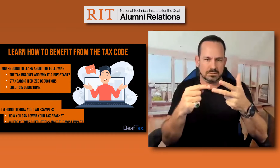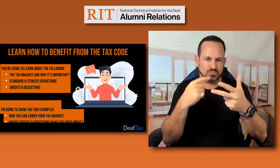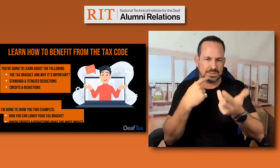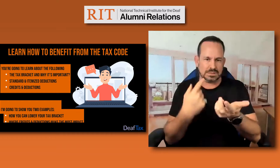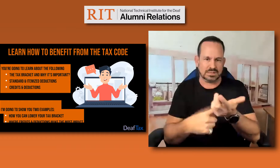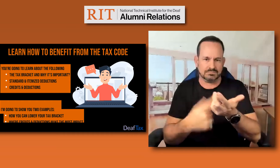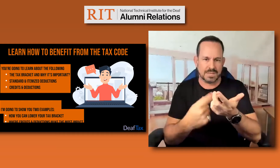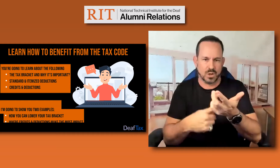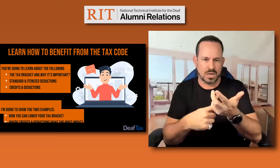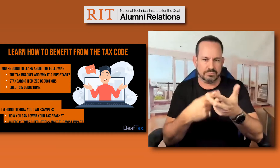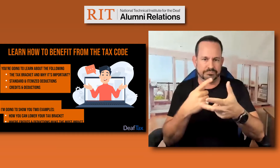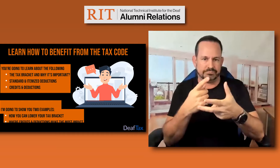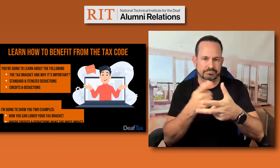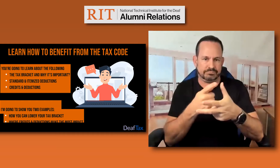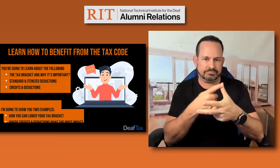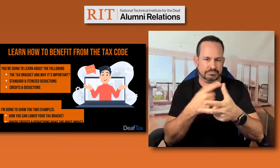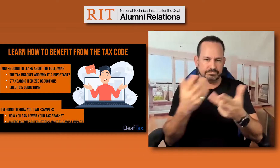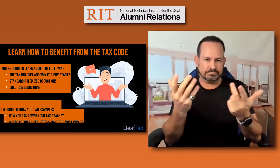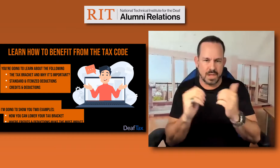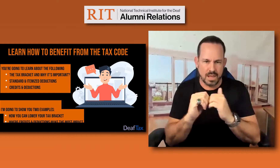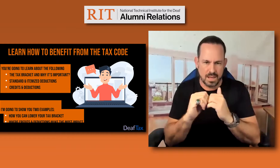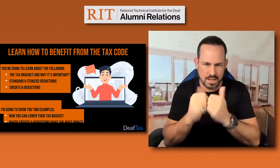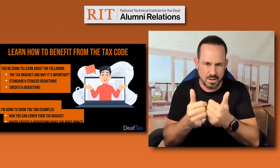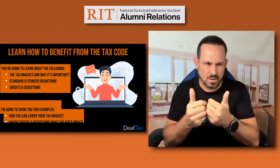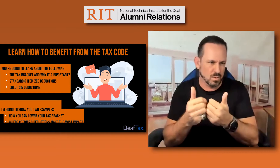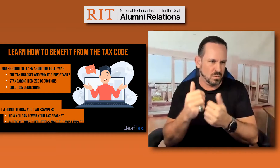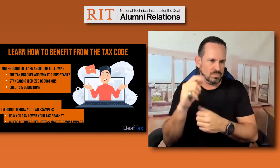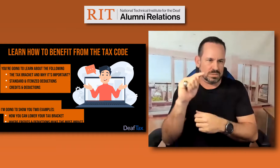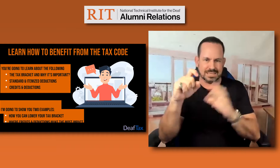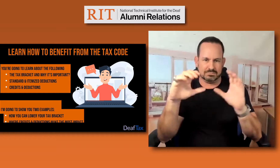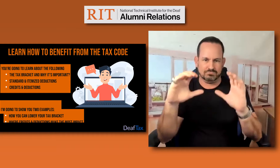There are three topics we will be talking about tonight.